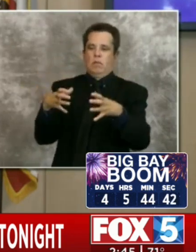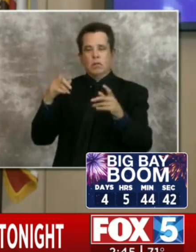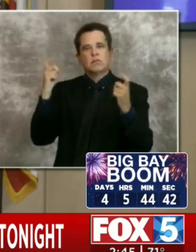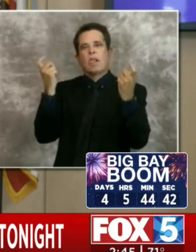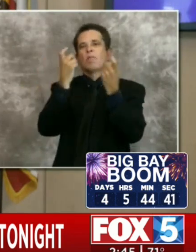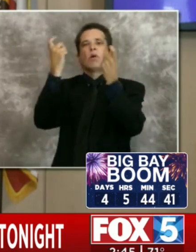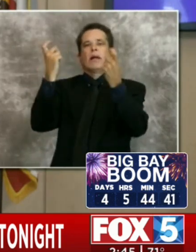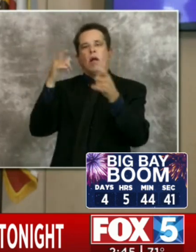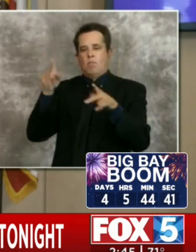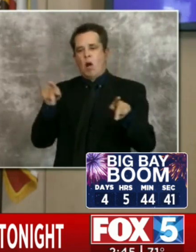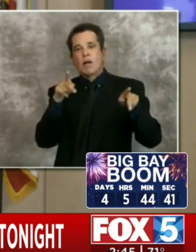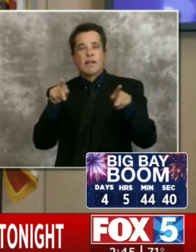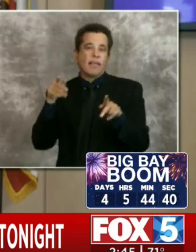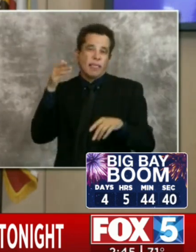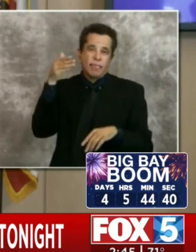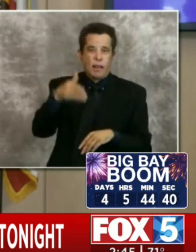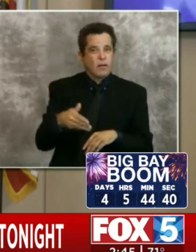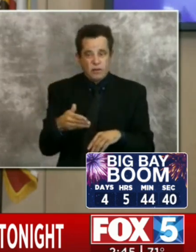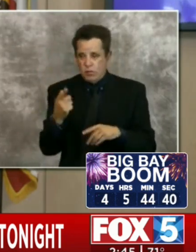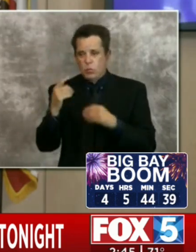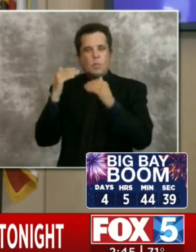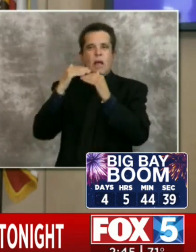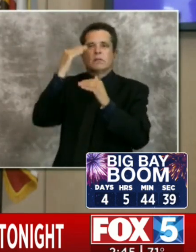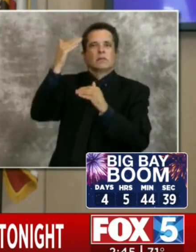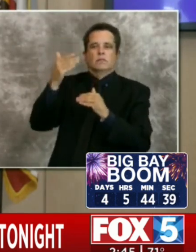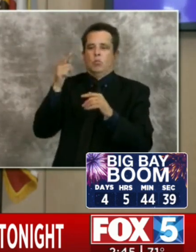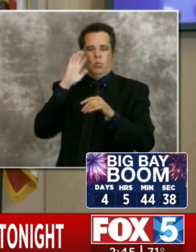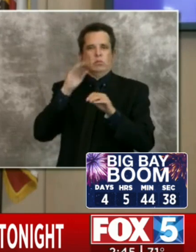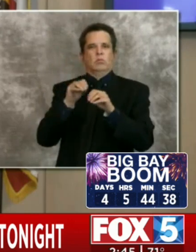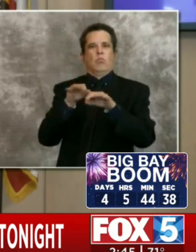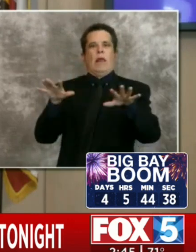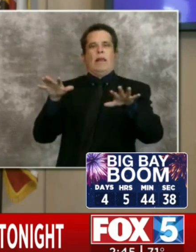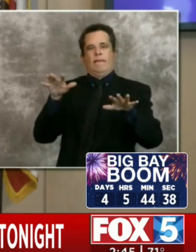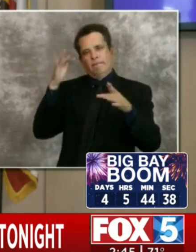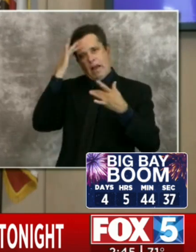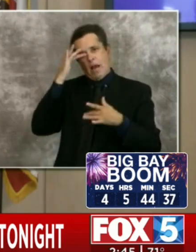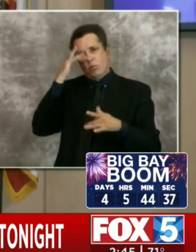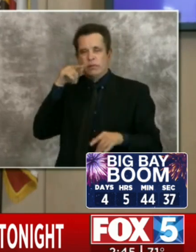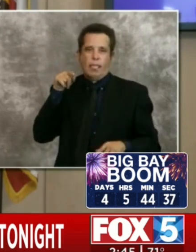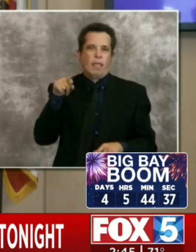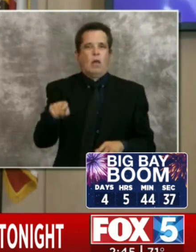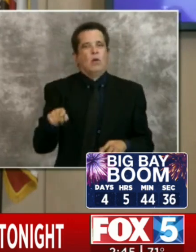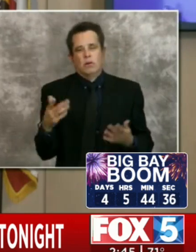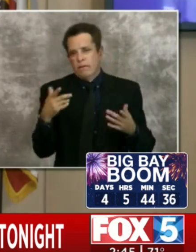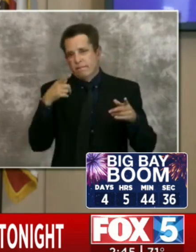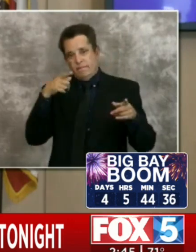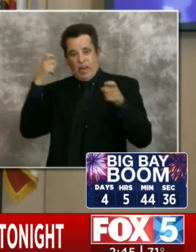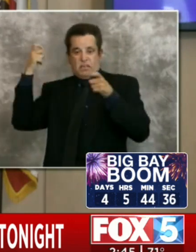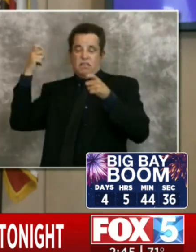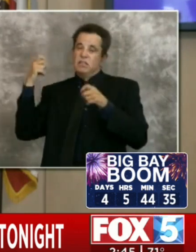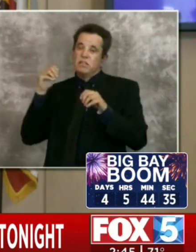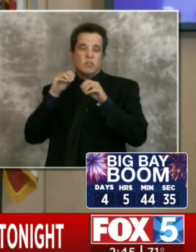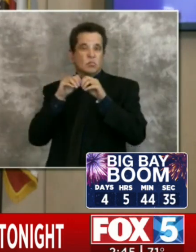JUST TO NAME A FEW. HAVING SAN DIEGO BARS OPEN EXPOSED TO THE RISK OF MARJAH CROWDS, HERE'S BRINGING THE HOLIDAY. ITS